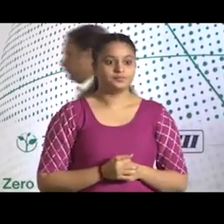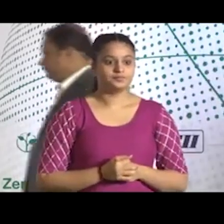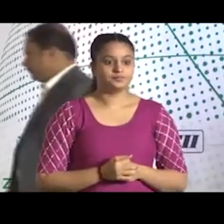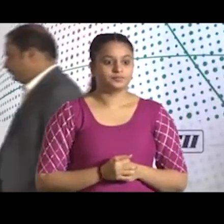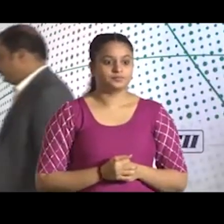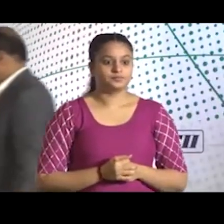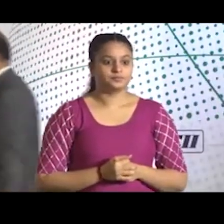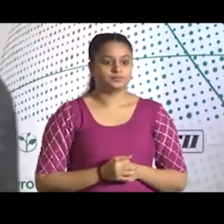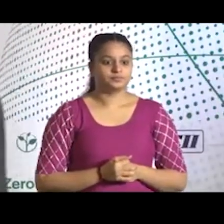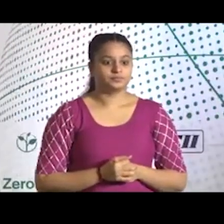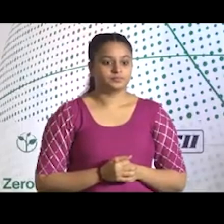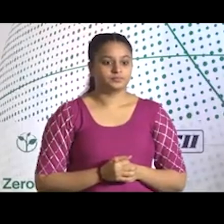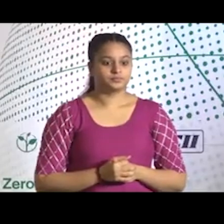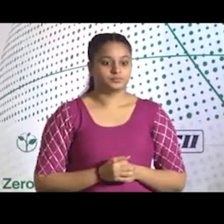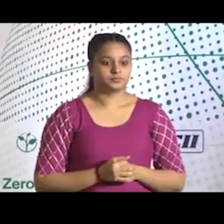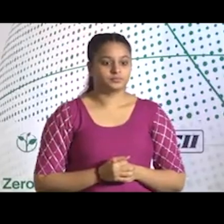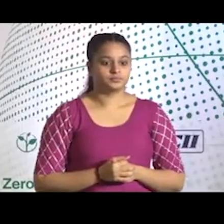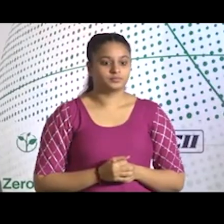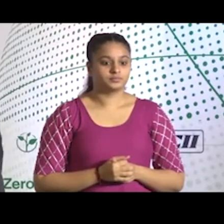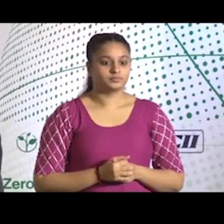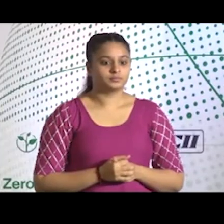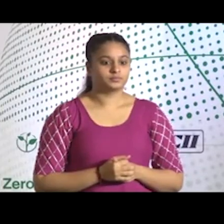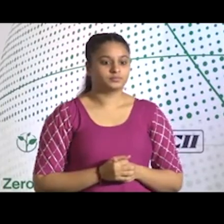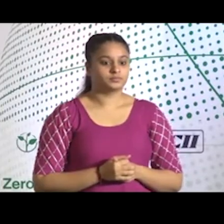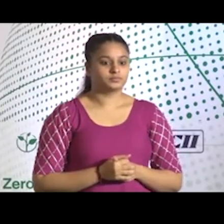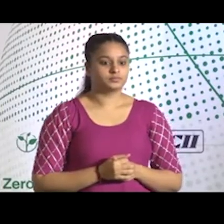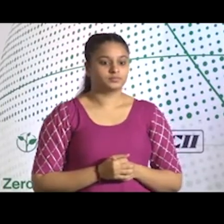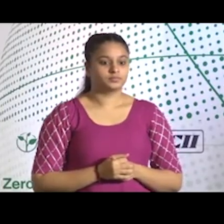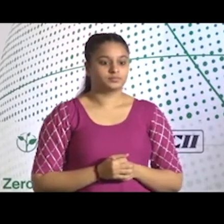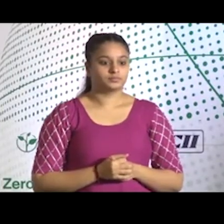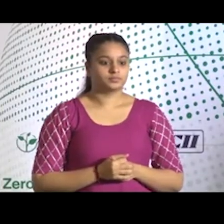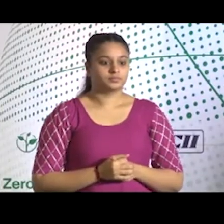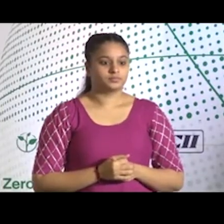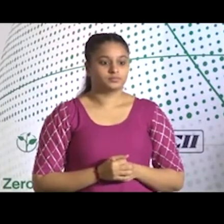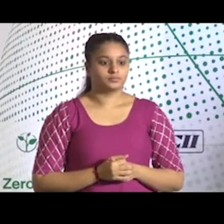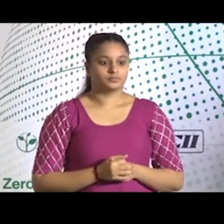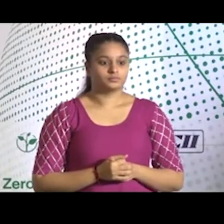Mino Pani, Vice Presidents State Street